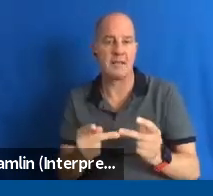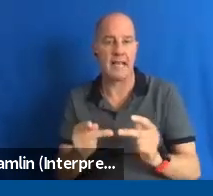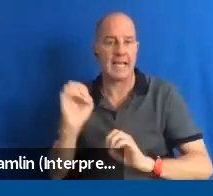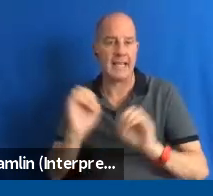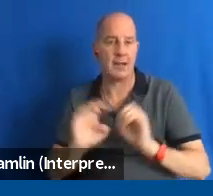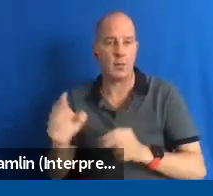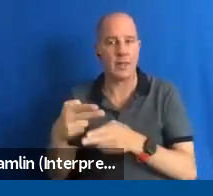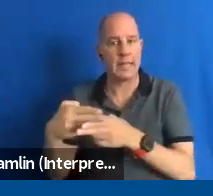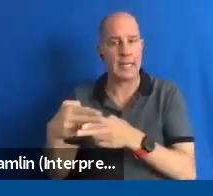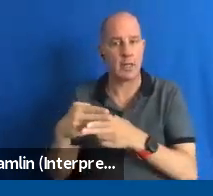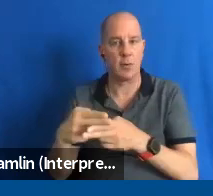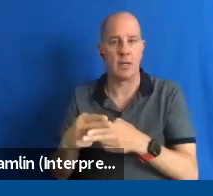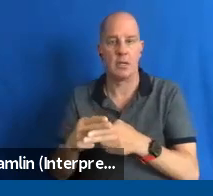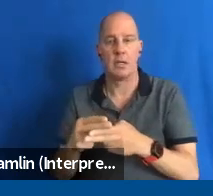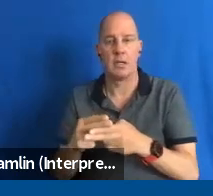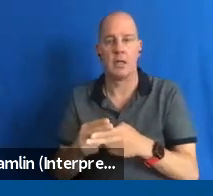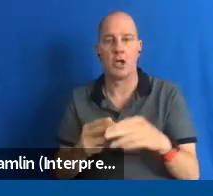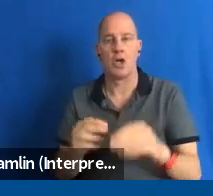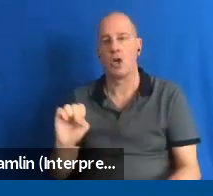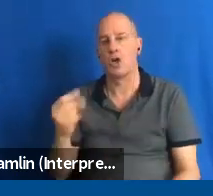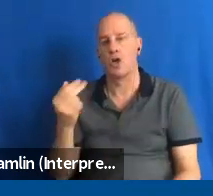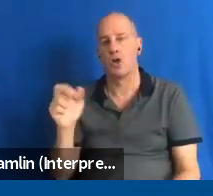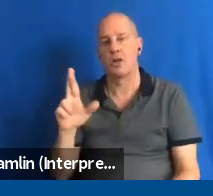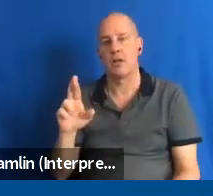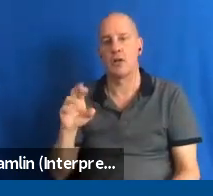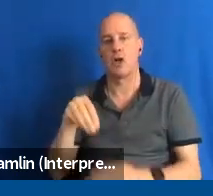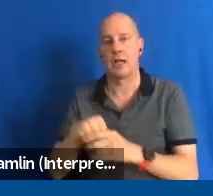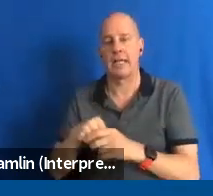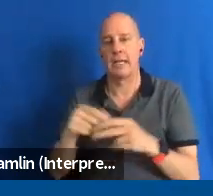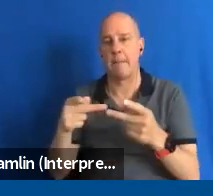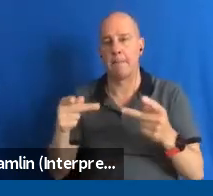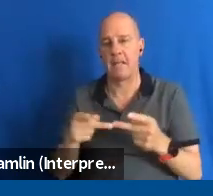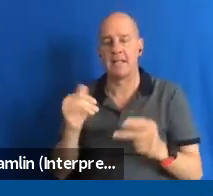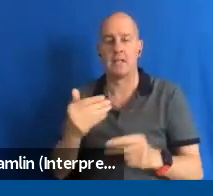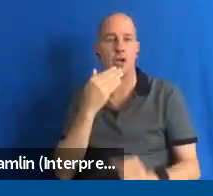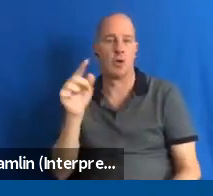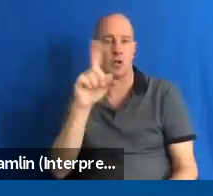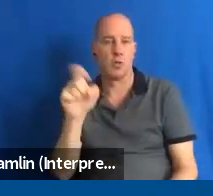sheltering sites, that is a good answer, a good question for your ADA Centers to answer.